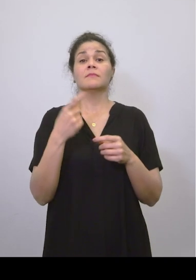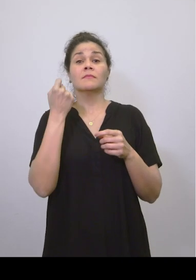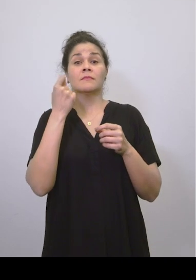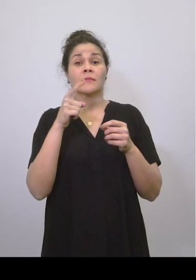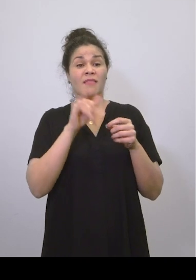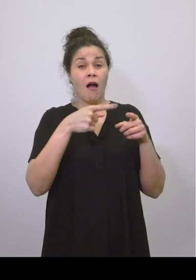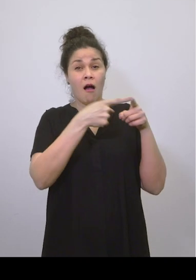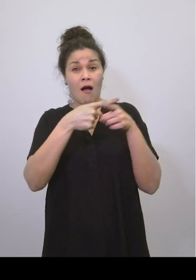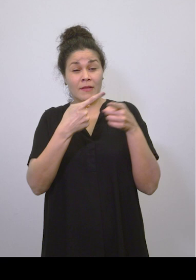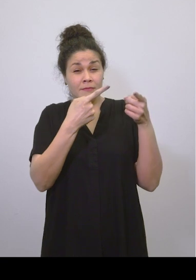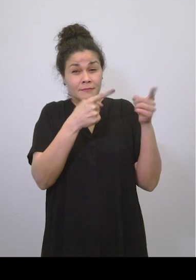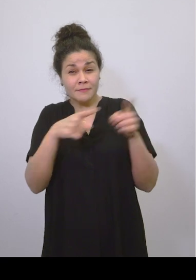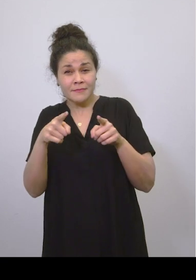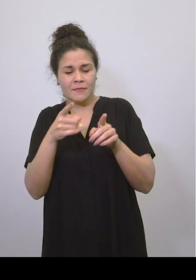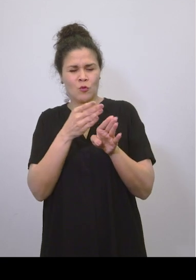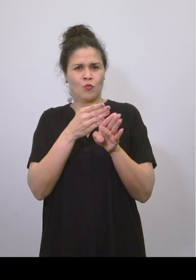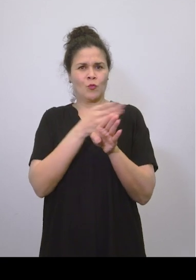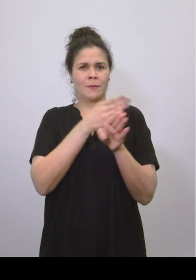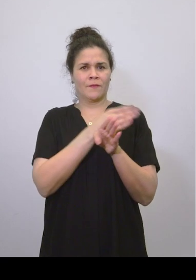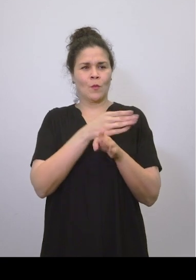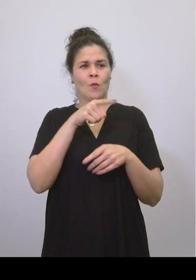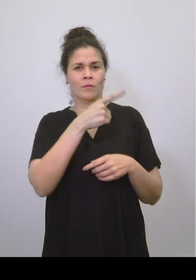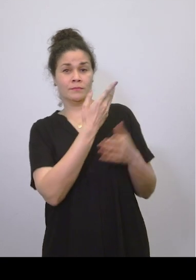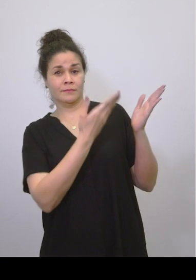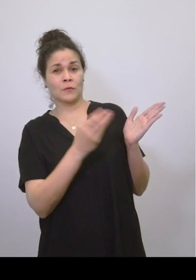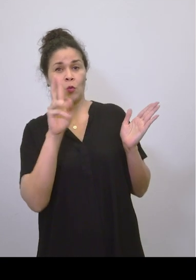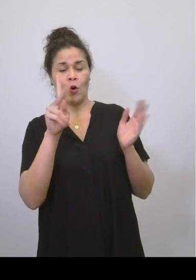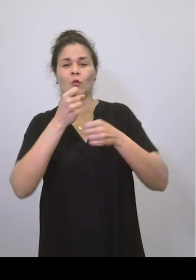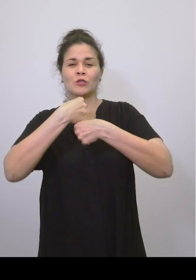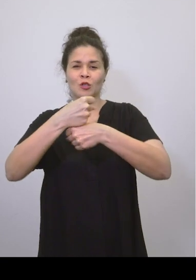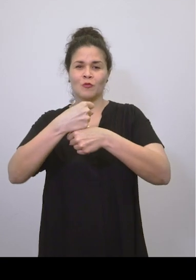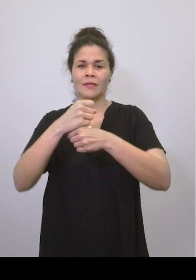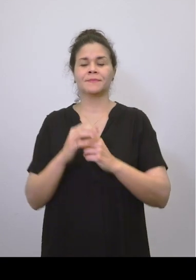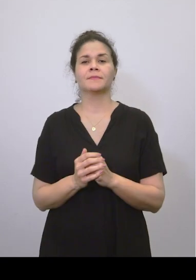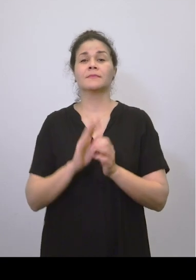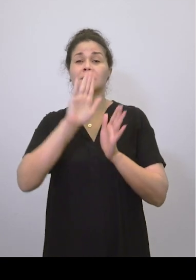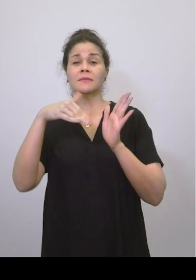referencing events that were recent to the making of the artwork.